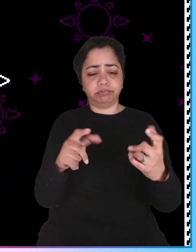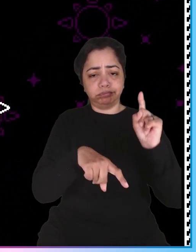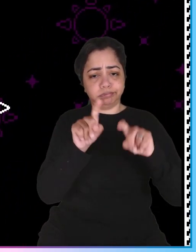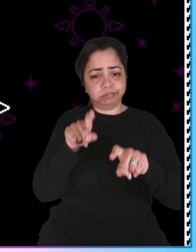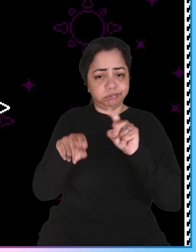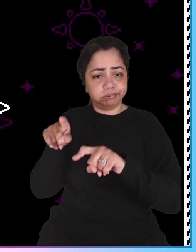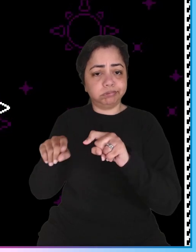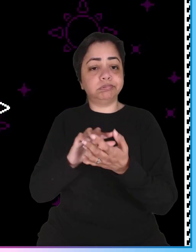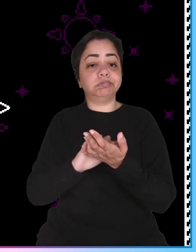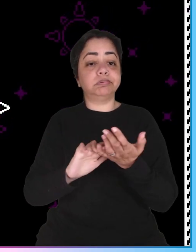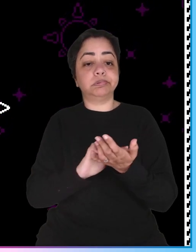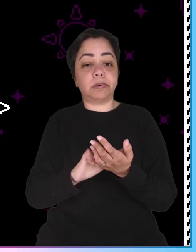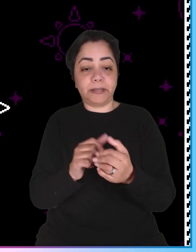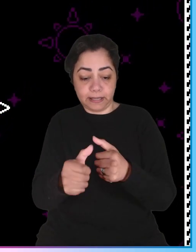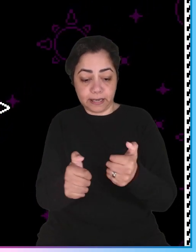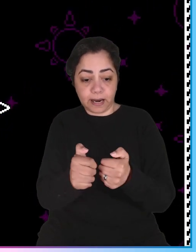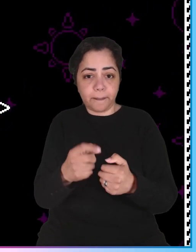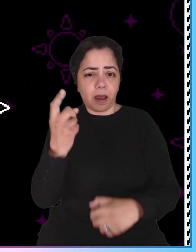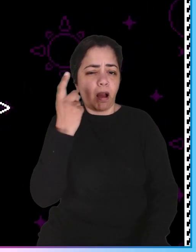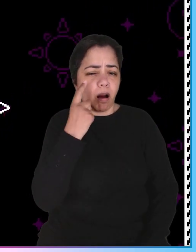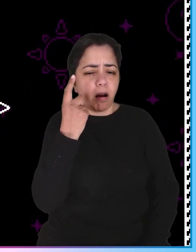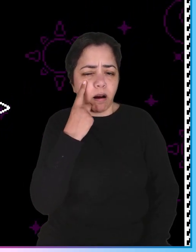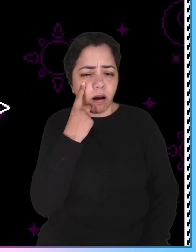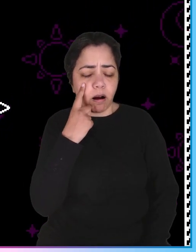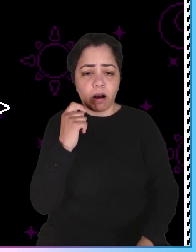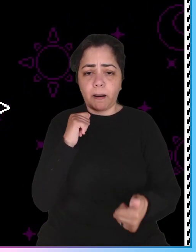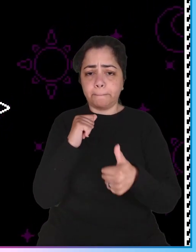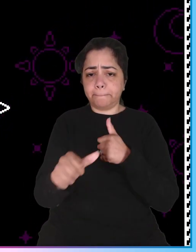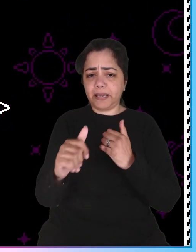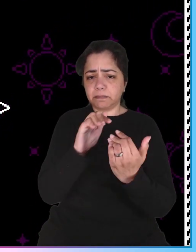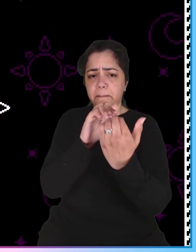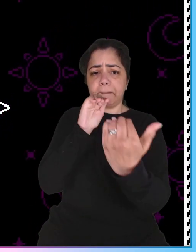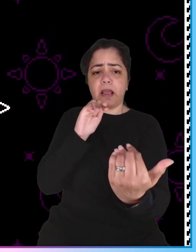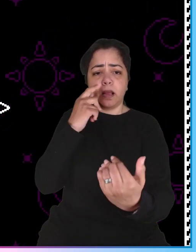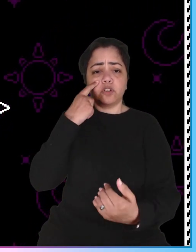to create an engaging level of gameplay that suits their ability, and how they like to play.